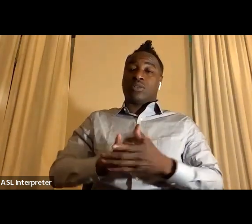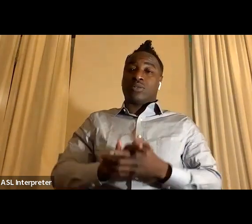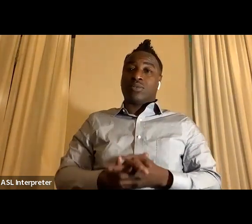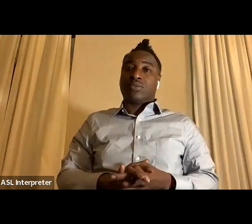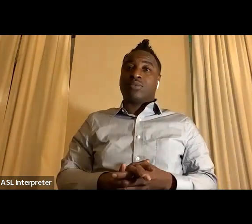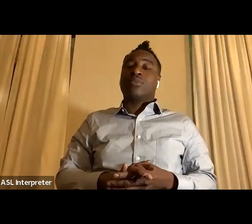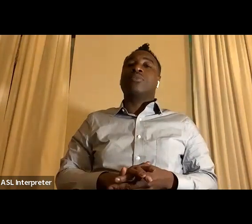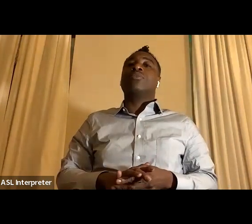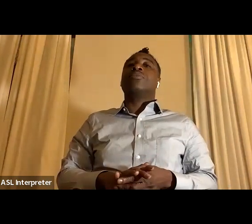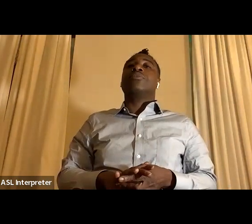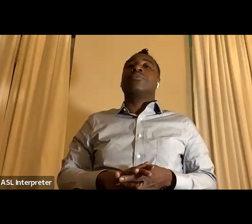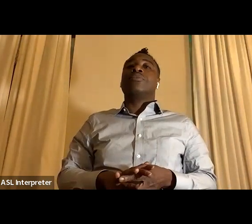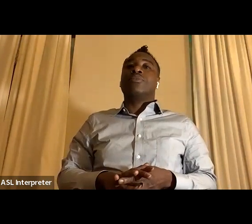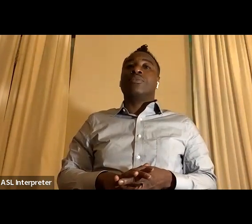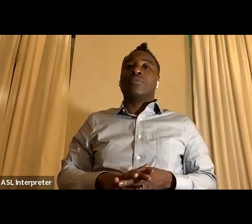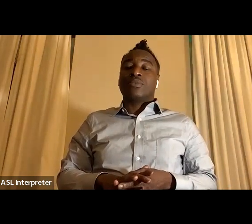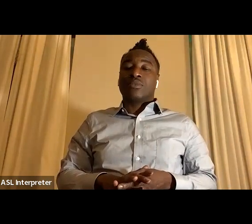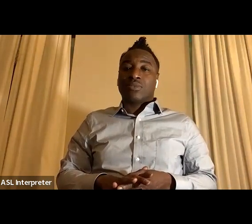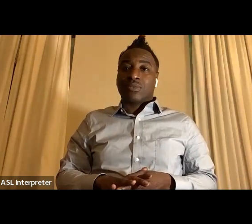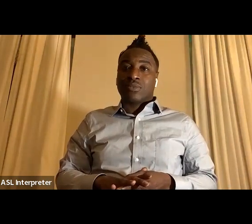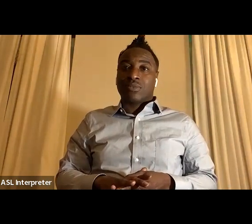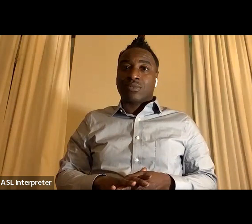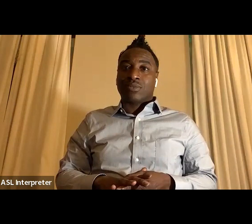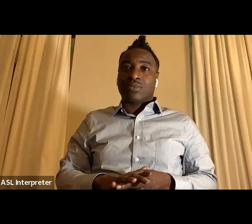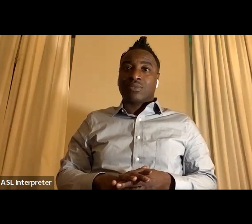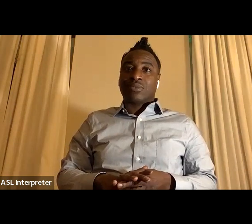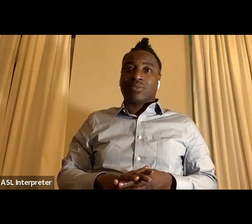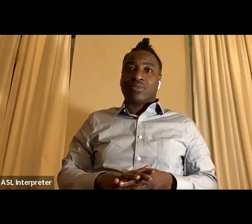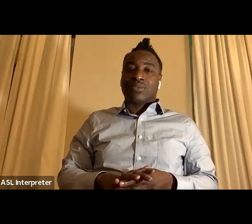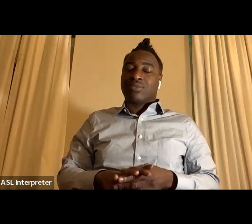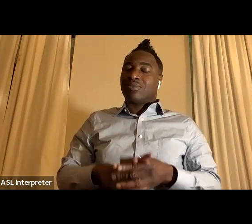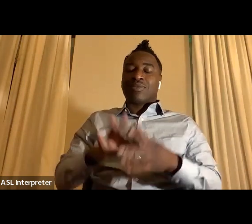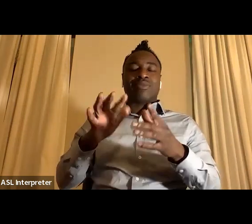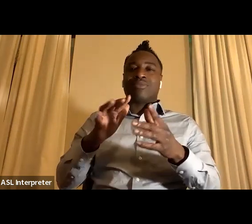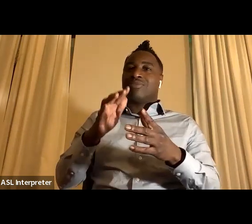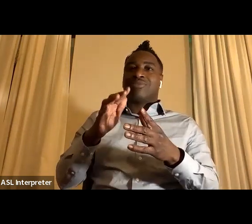That's everybody art in like flu medicine, humidifiers and stuff like that.